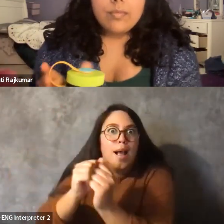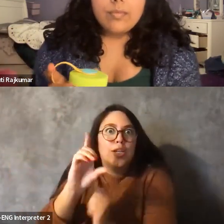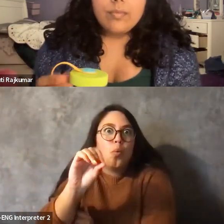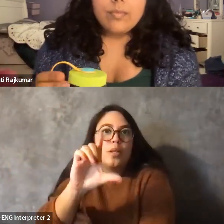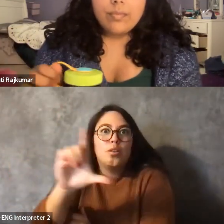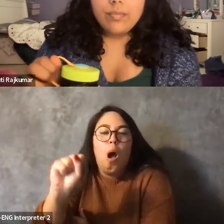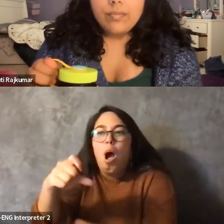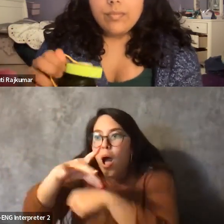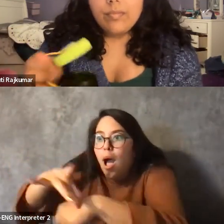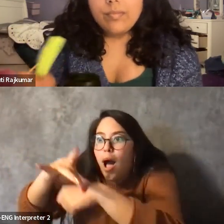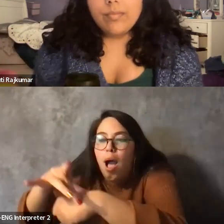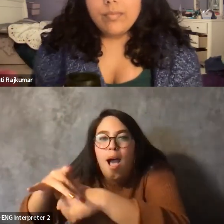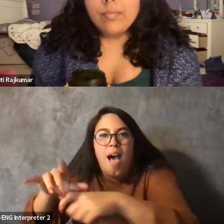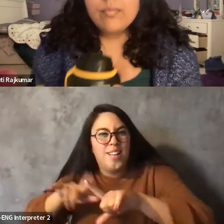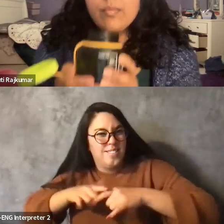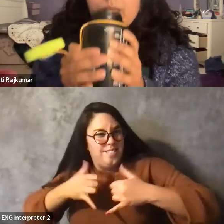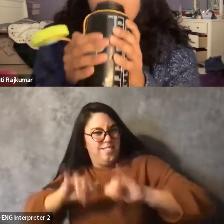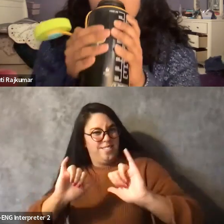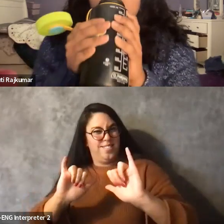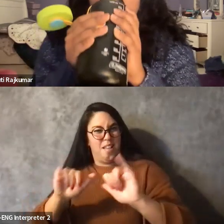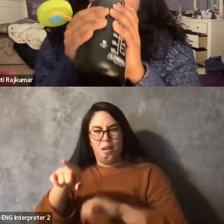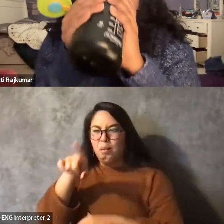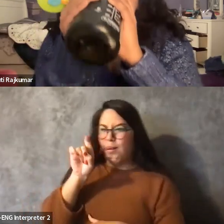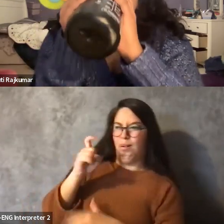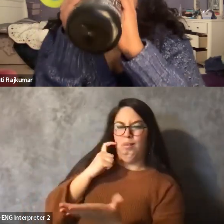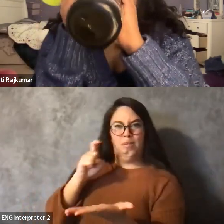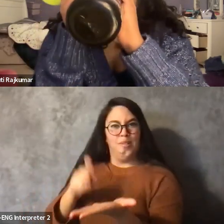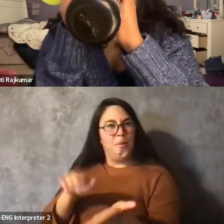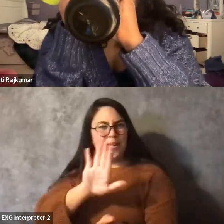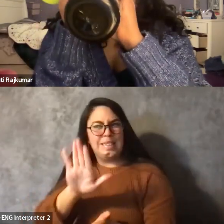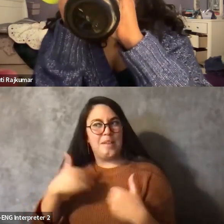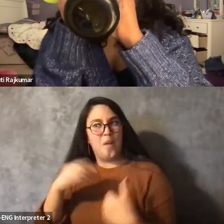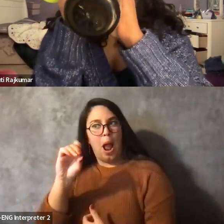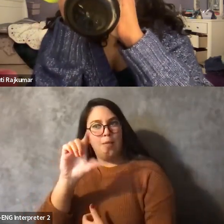that was anything like me, because none of them were disabled.